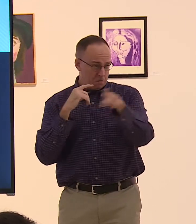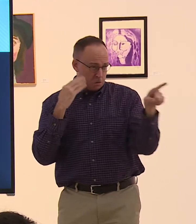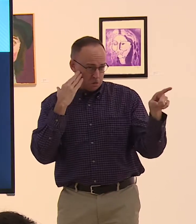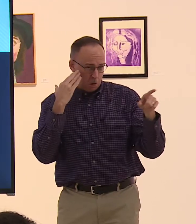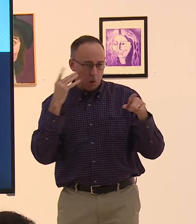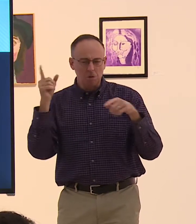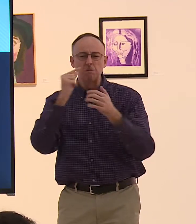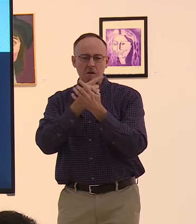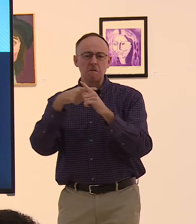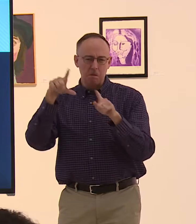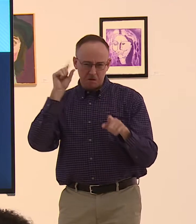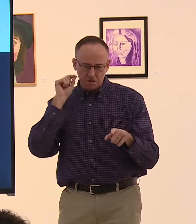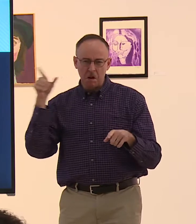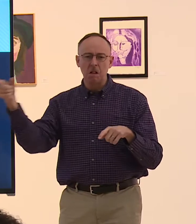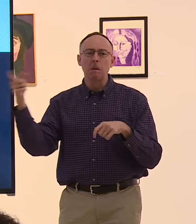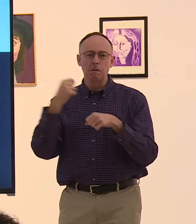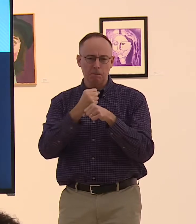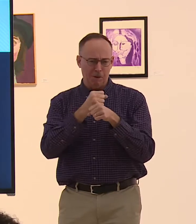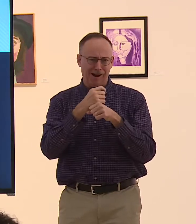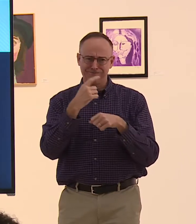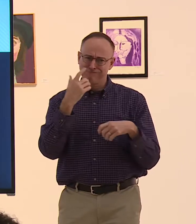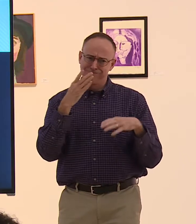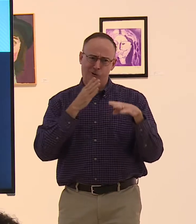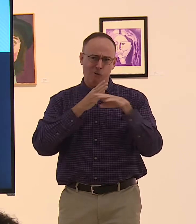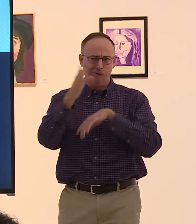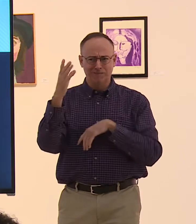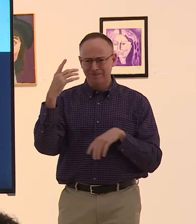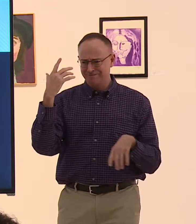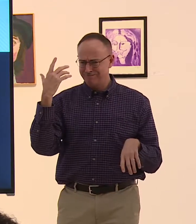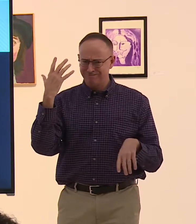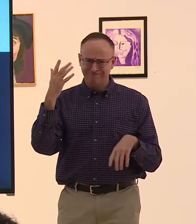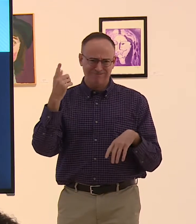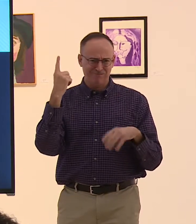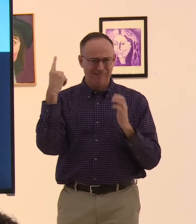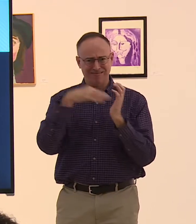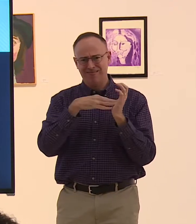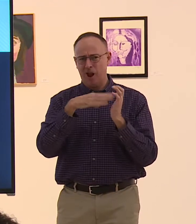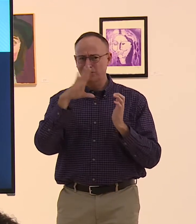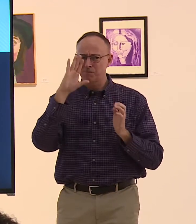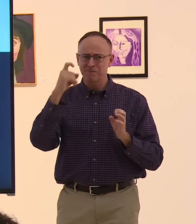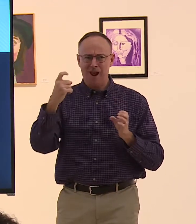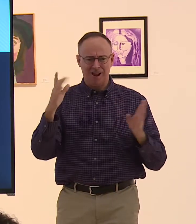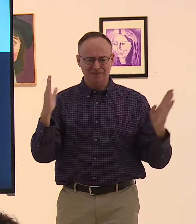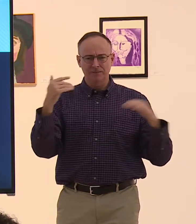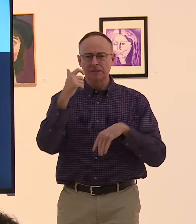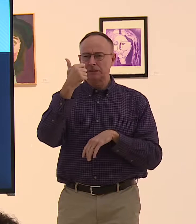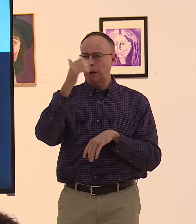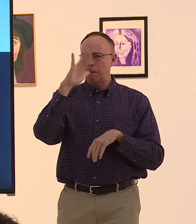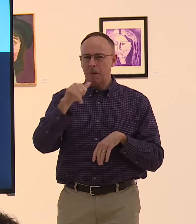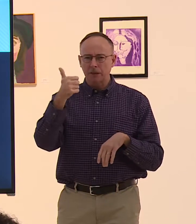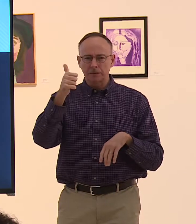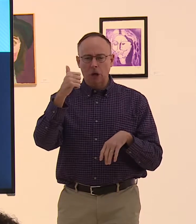I'm not sure if you're familiar with him. Graduated from Gallaudet, he made, I think, over a thousand different boxes.